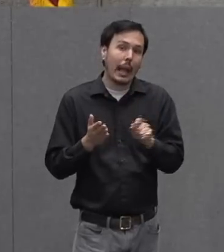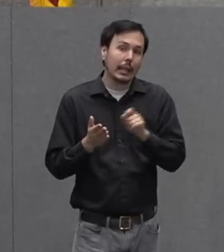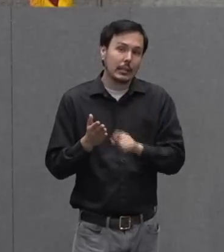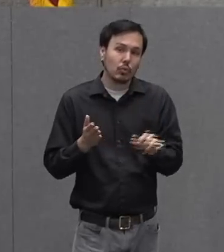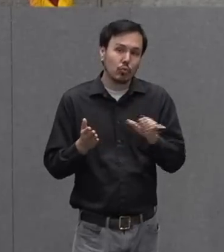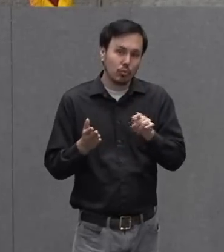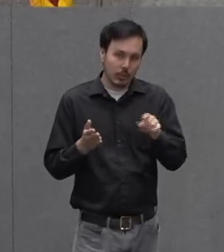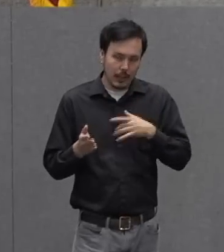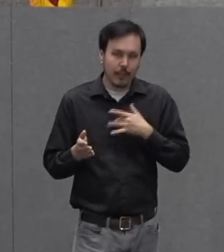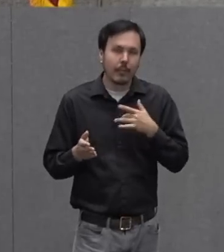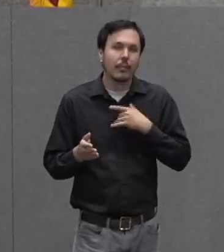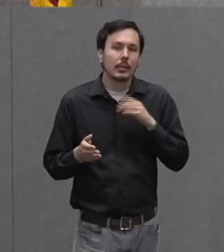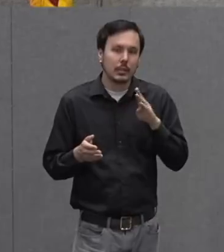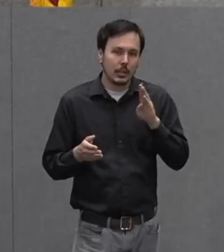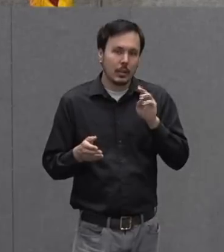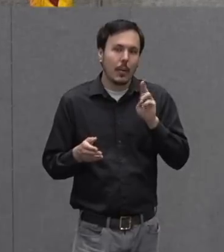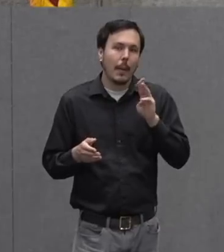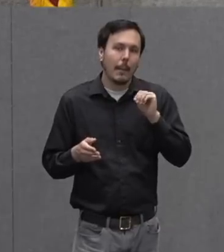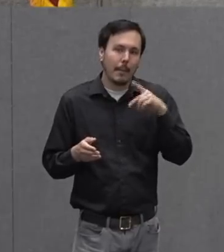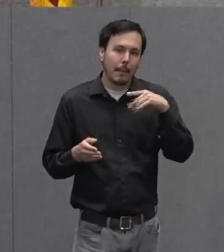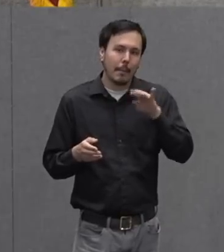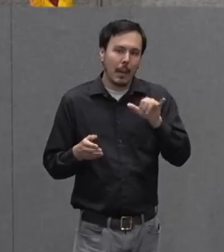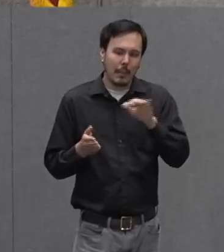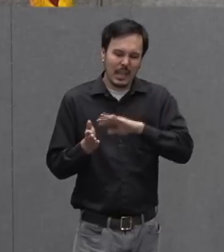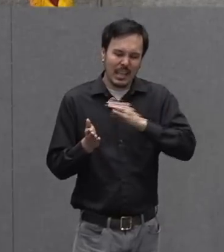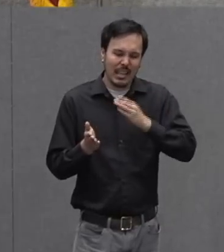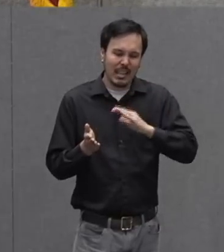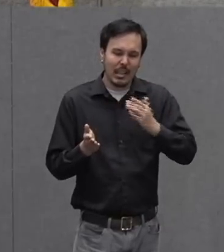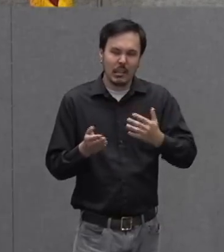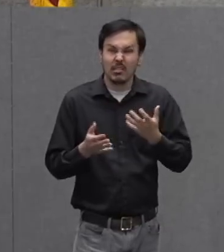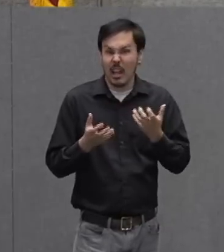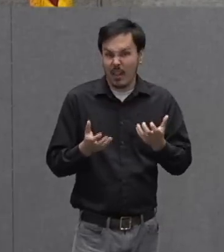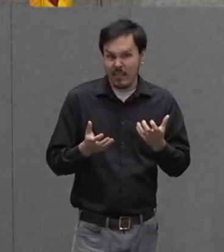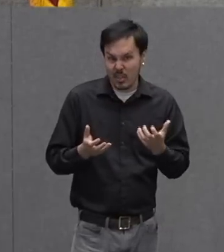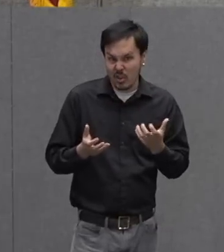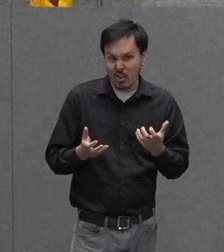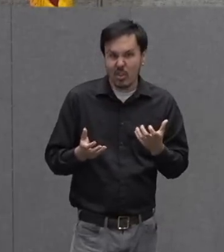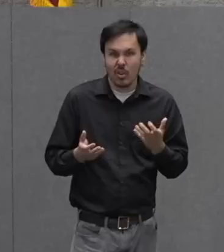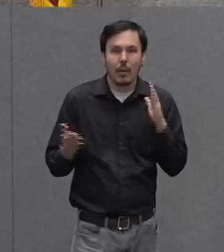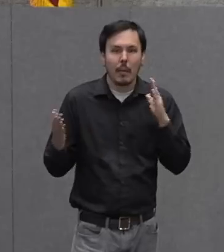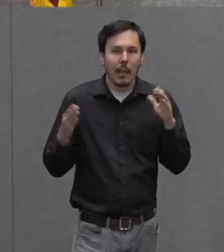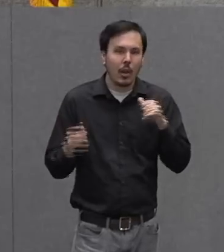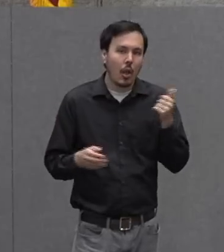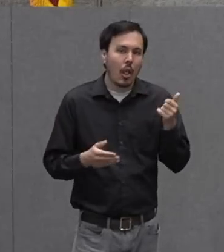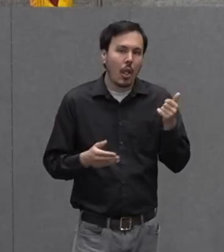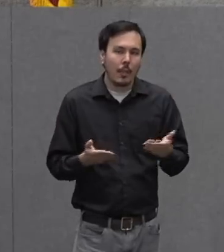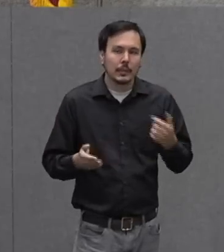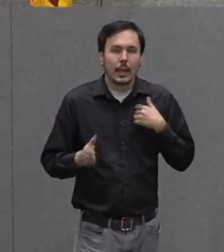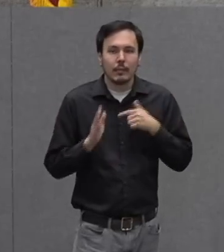feels bumpy too. It's heavier compared to all of the other objects I've shown you so far.